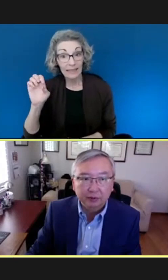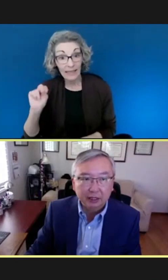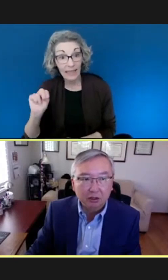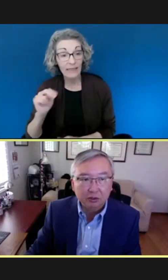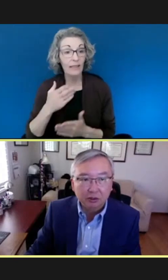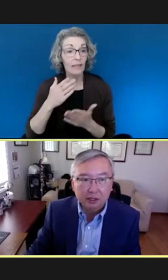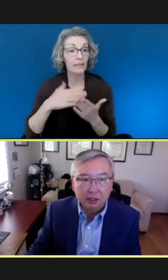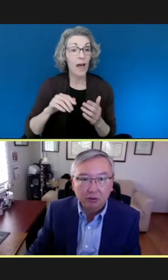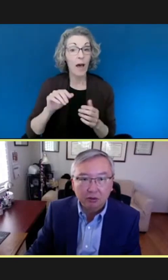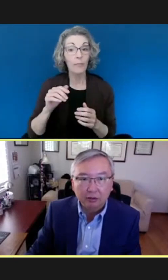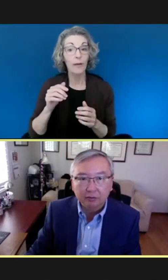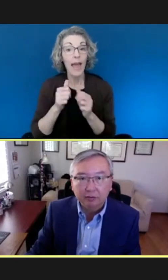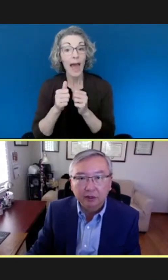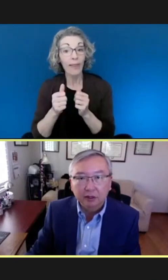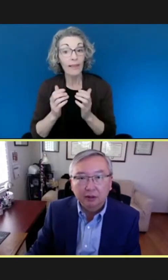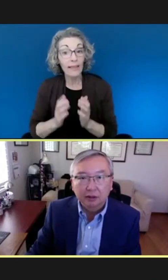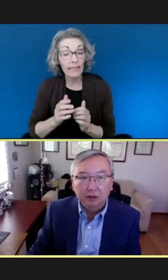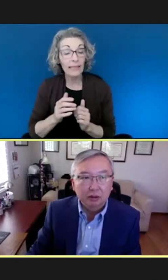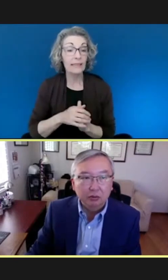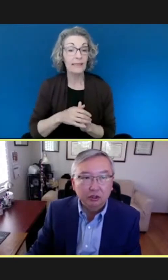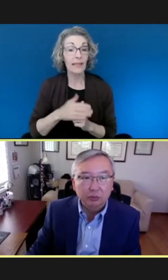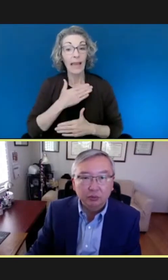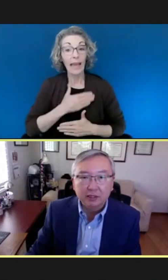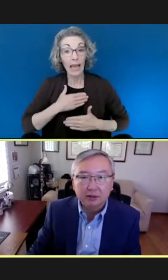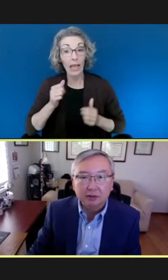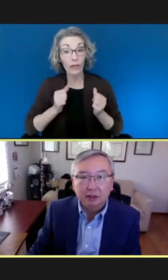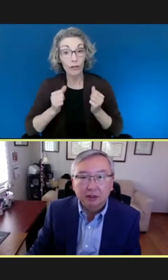And also a CEO here, Richard Branson.